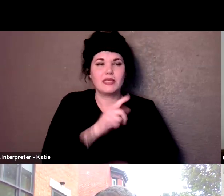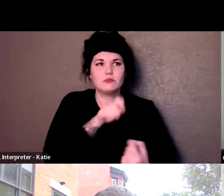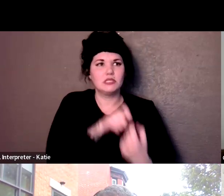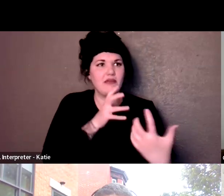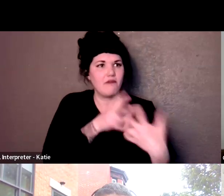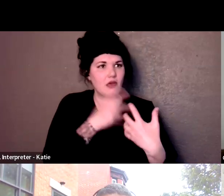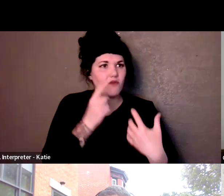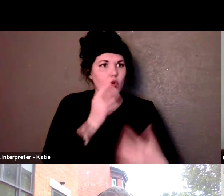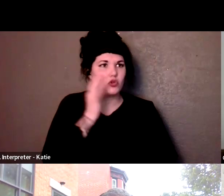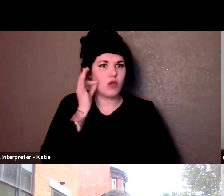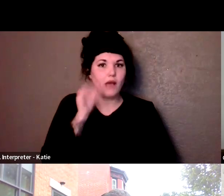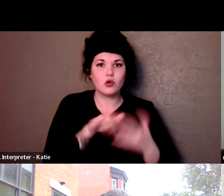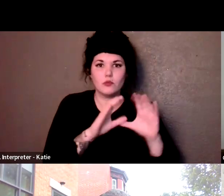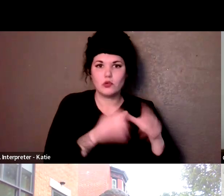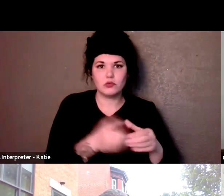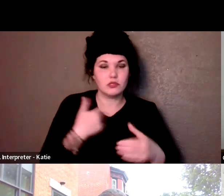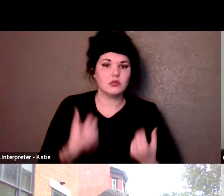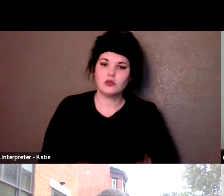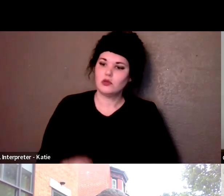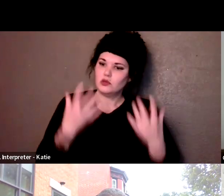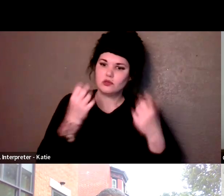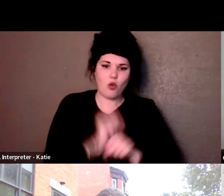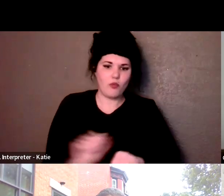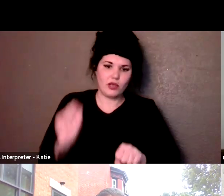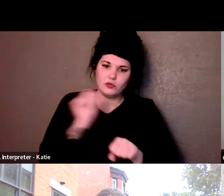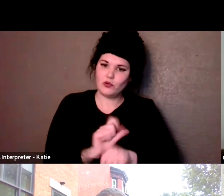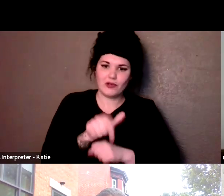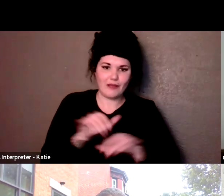many fronts. We're all about partnerships and what we do is not about us, it's about how